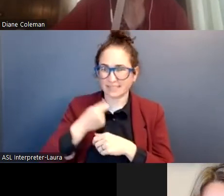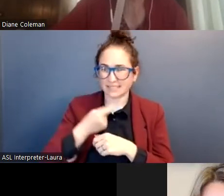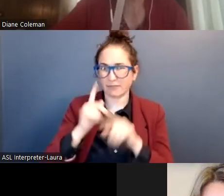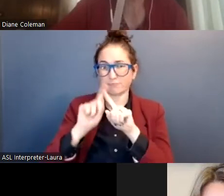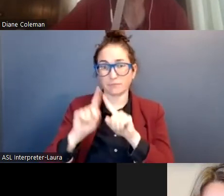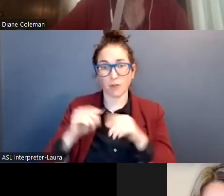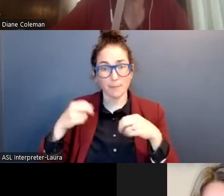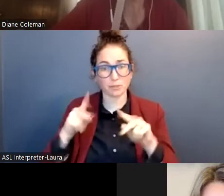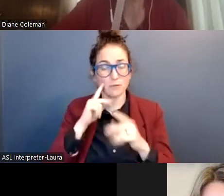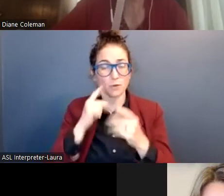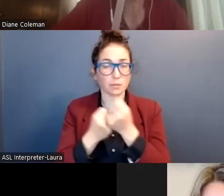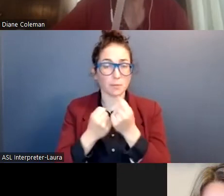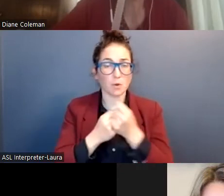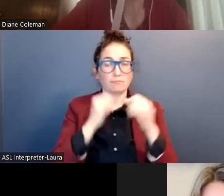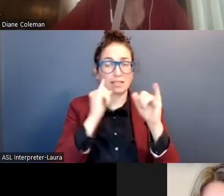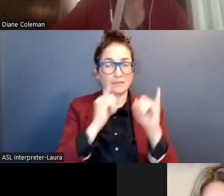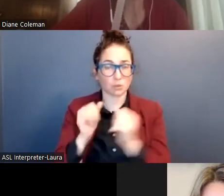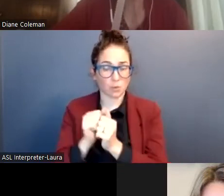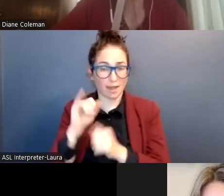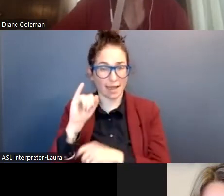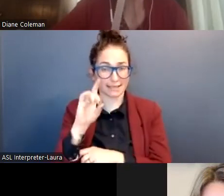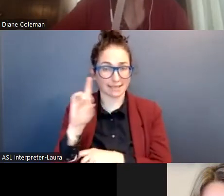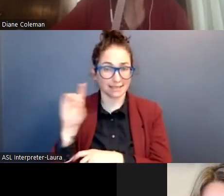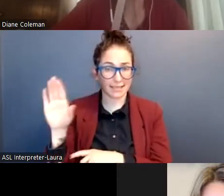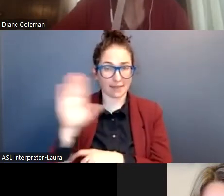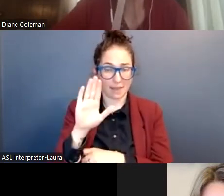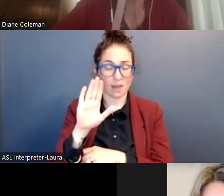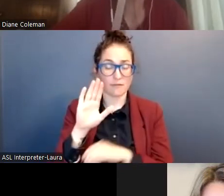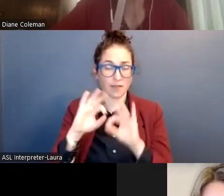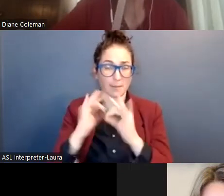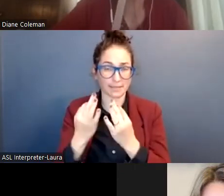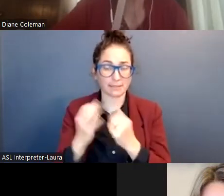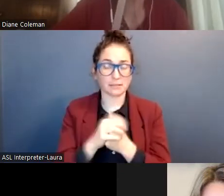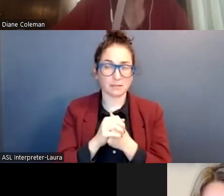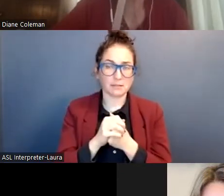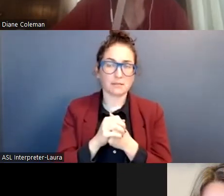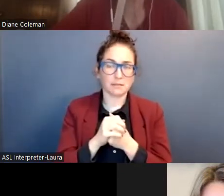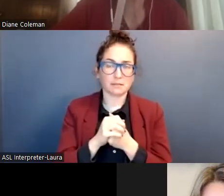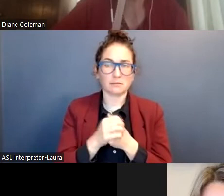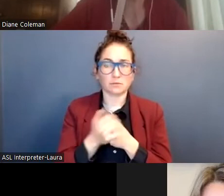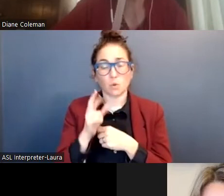support individuals with IDD in their family and or their families or parents in a